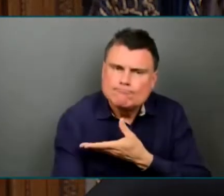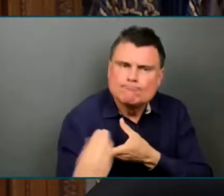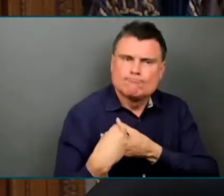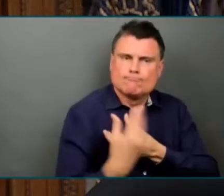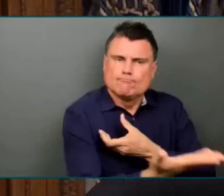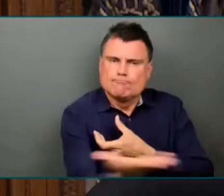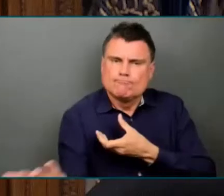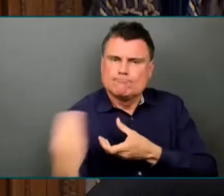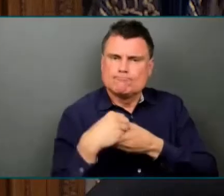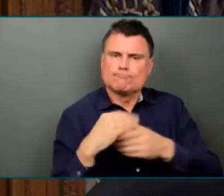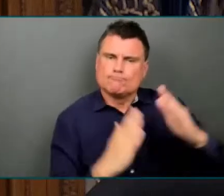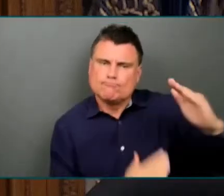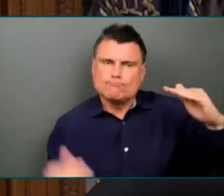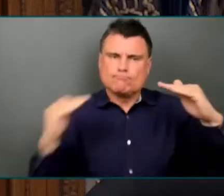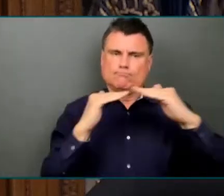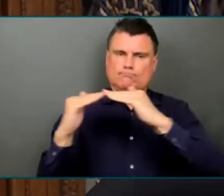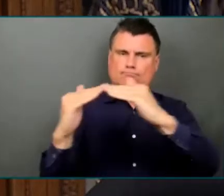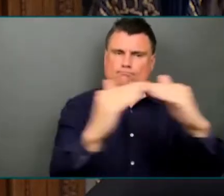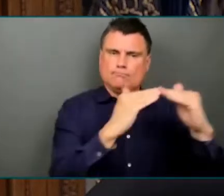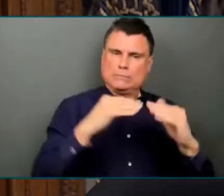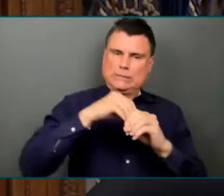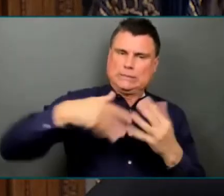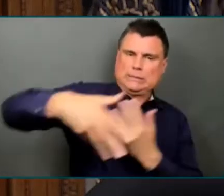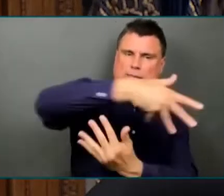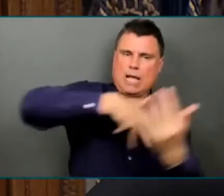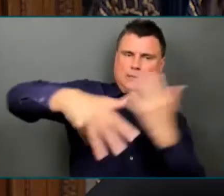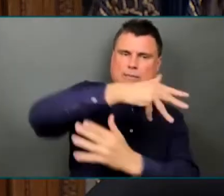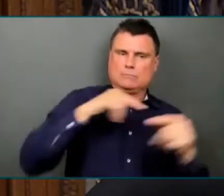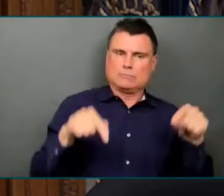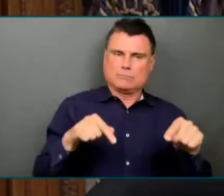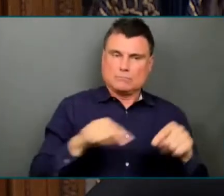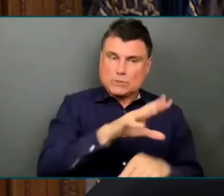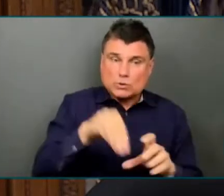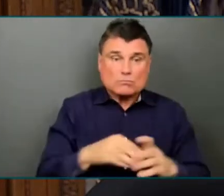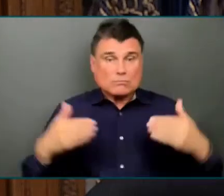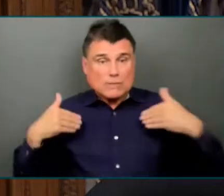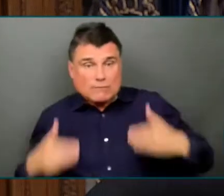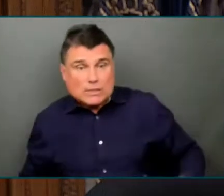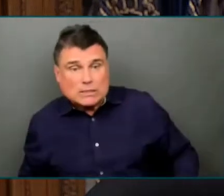sensory, mental, intellectual or cognitive and can be temporary, episodic or permanent.